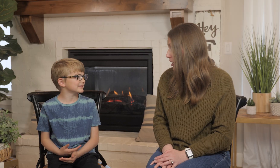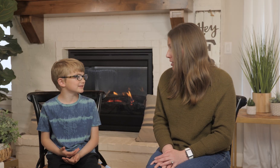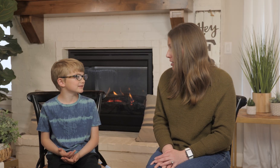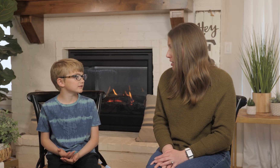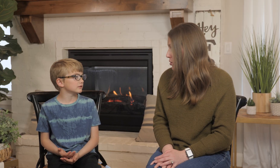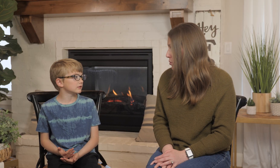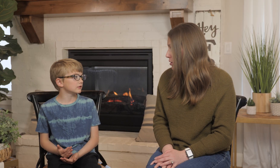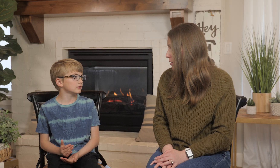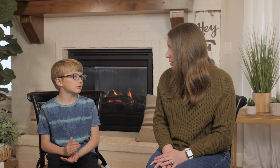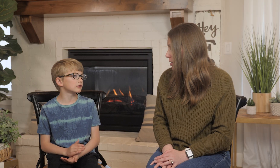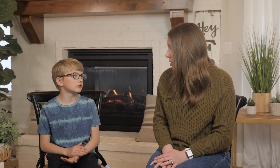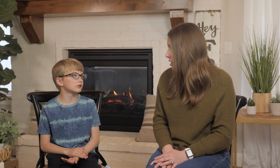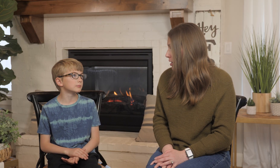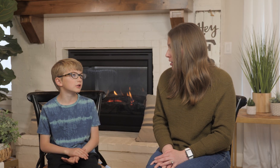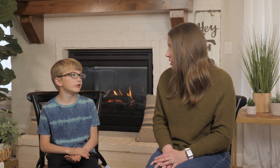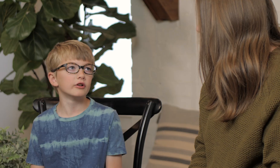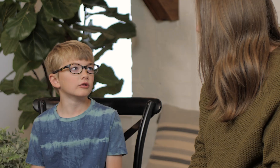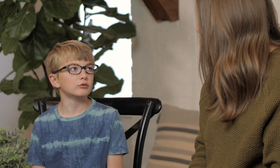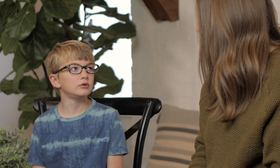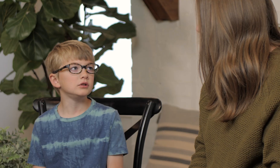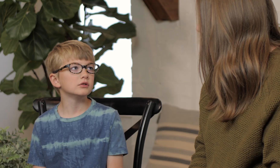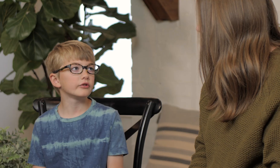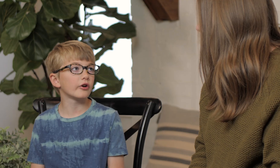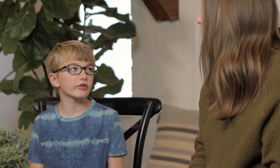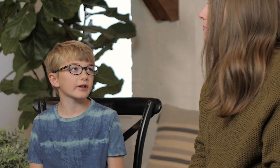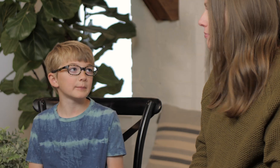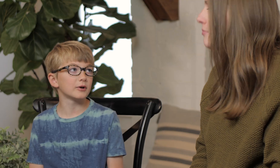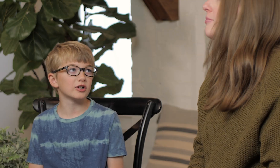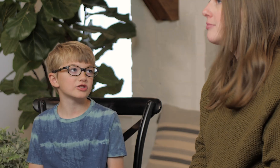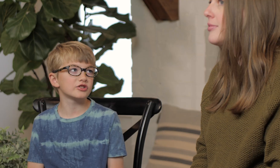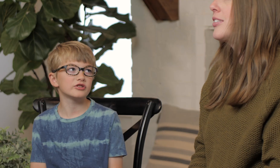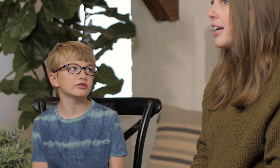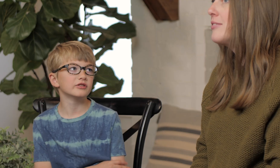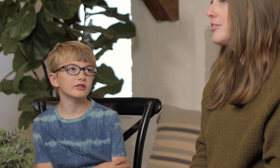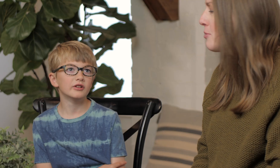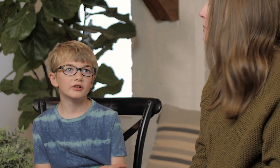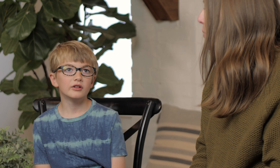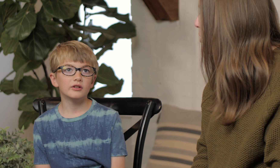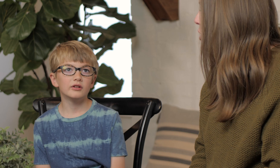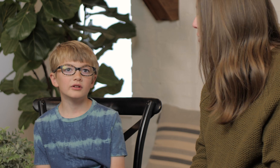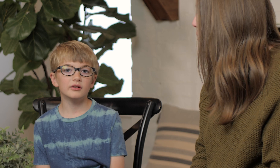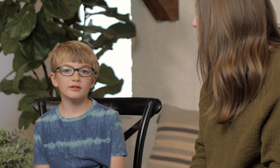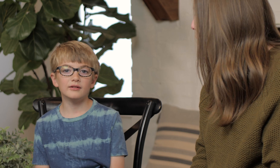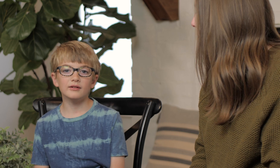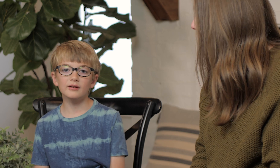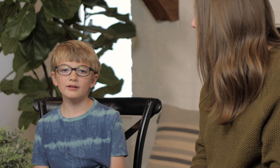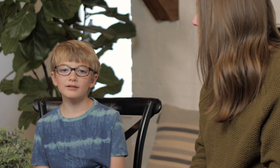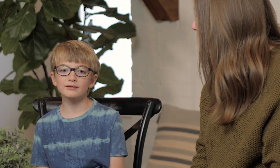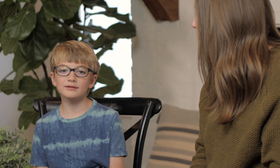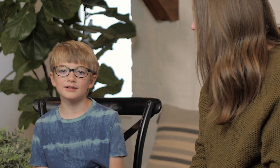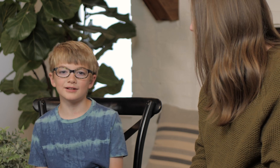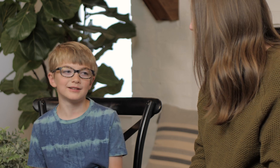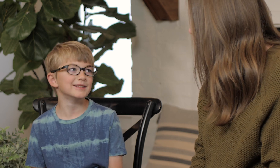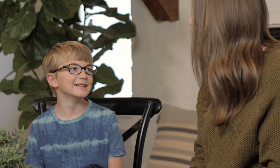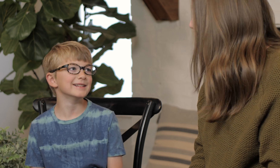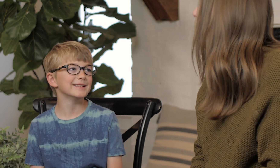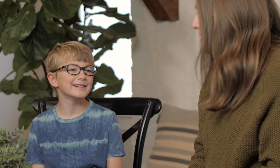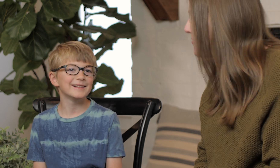it at school? Um no, not that much. Okay so maybe we should talk to your school about that. Uh-huh. Okay